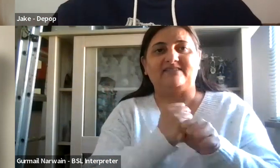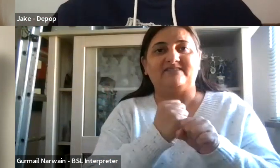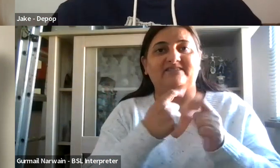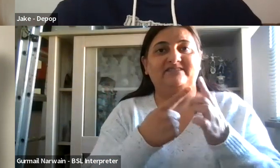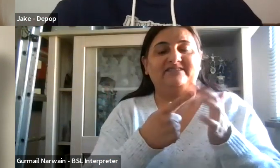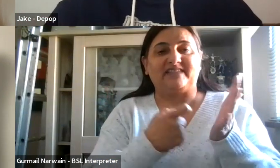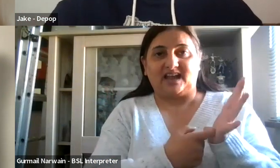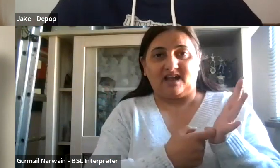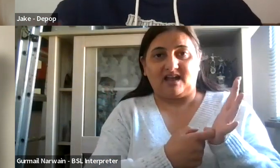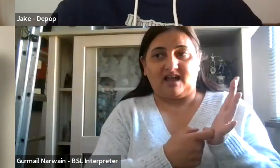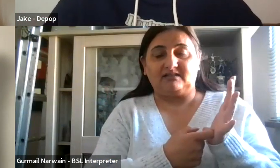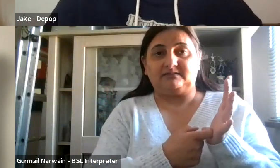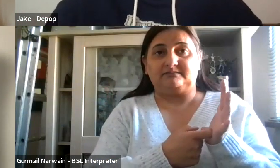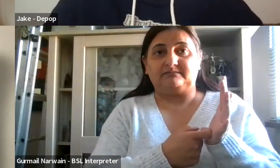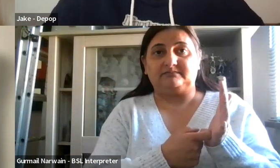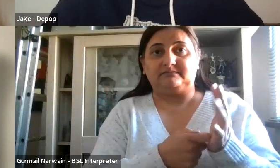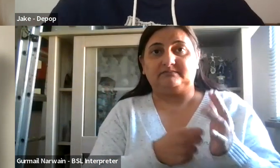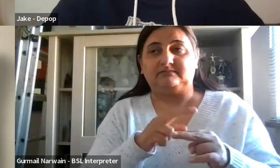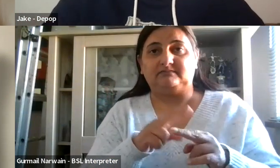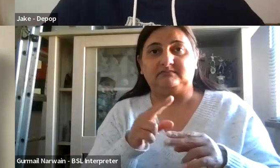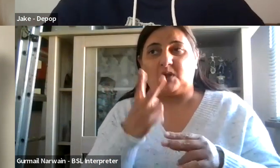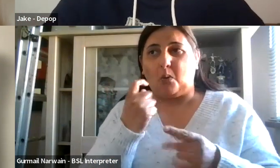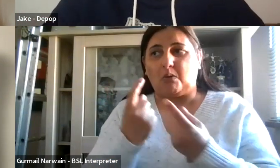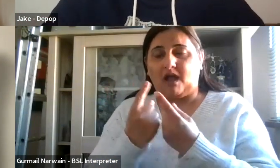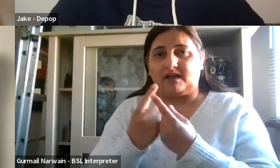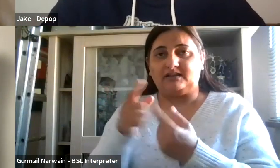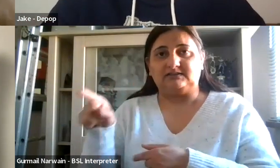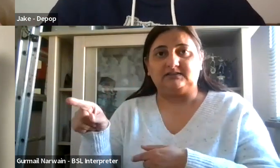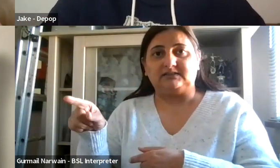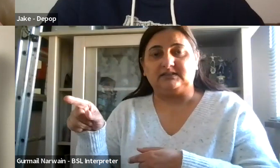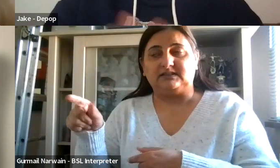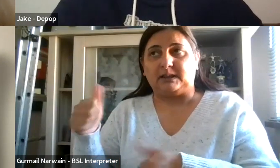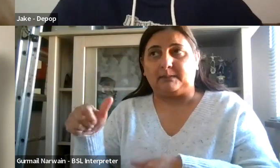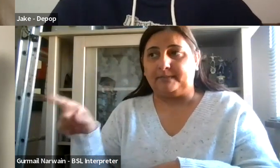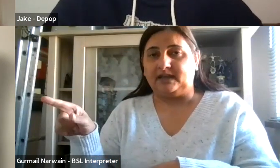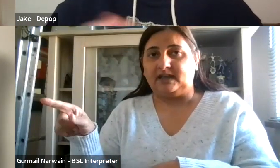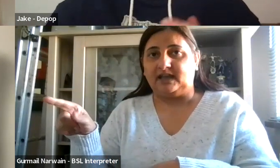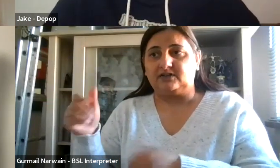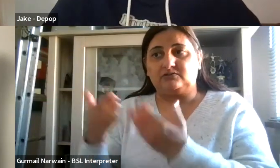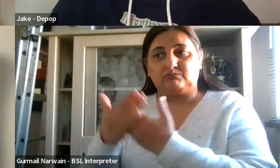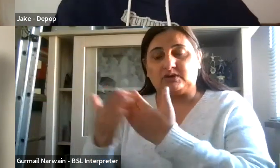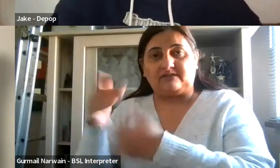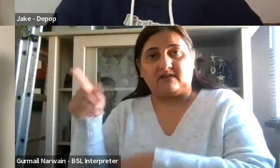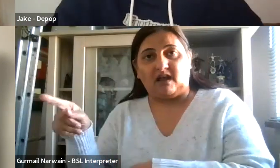of some kind of old Tommy Hill figure items that have been kind of modified and have gone back on the